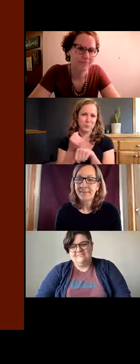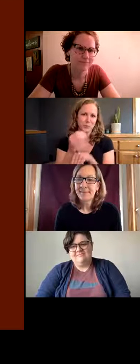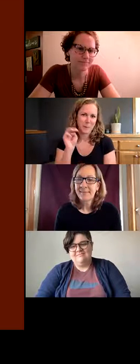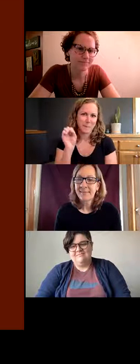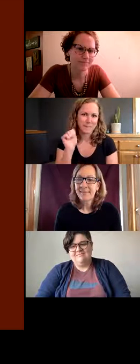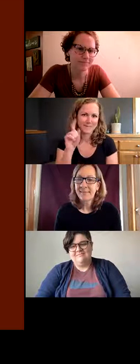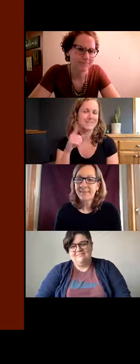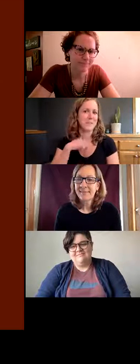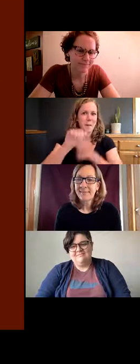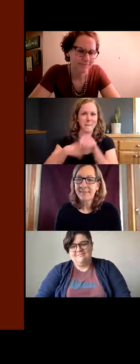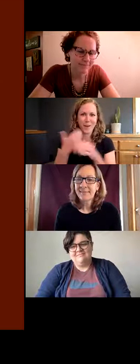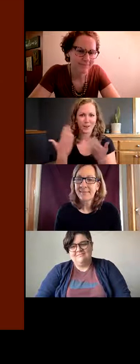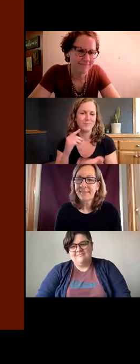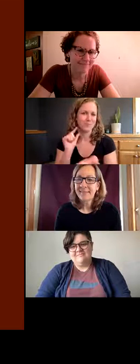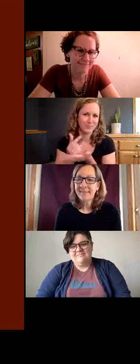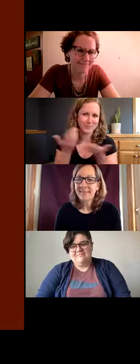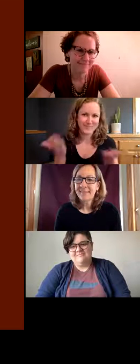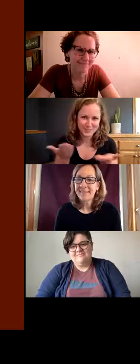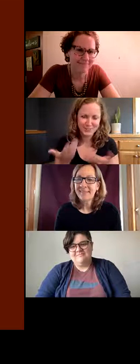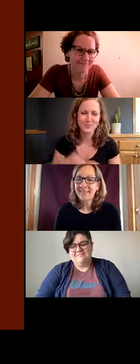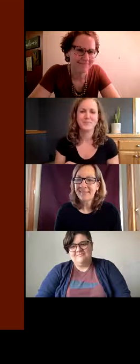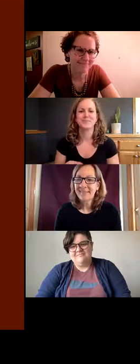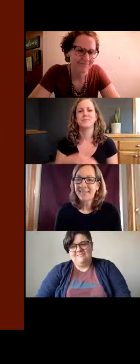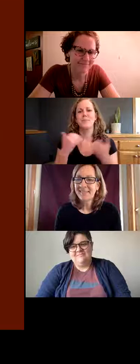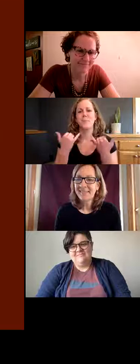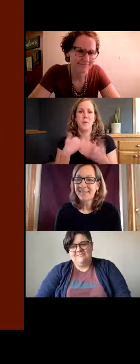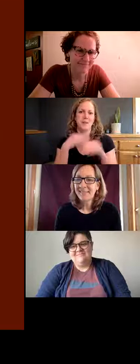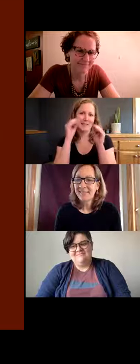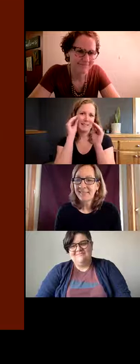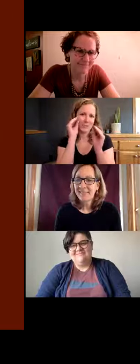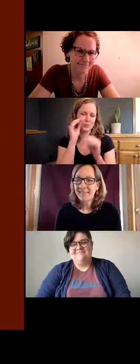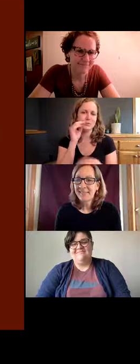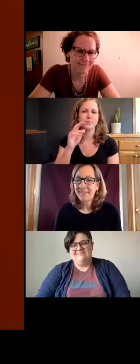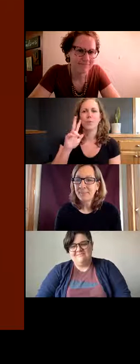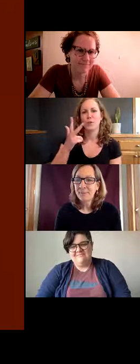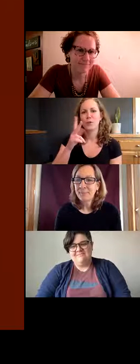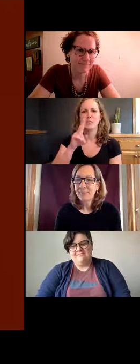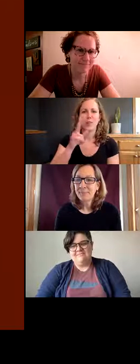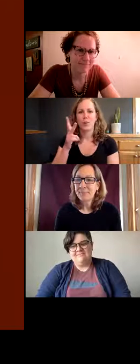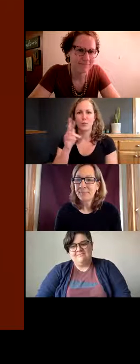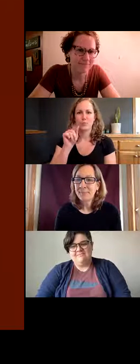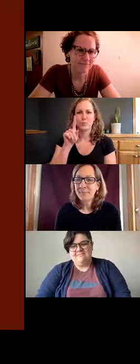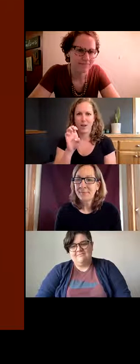and then transferred to the school at MSAD, so I also graduated from here and I'm teaching